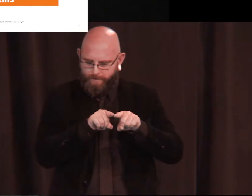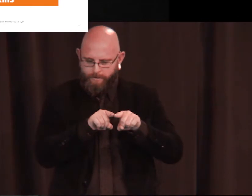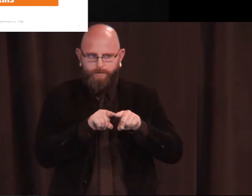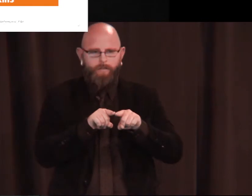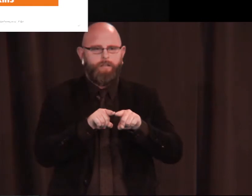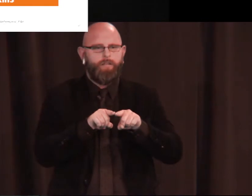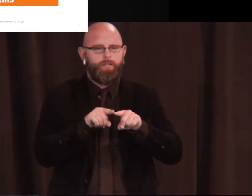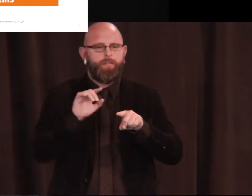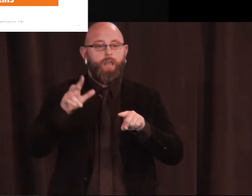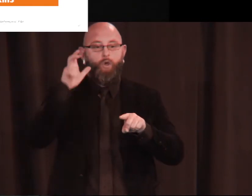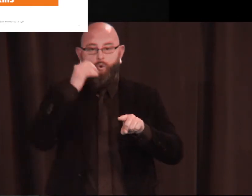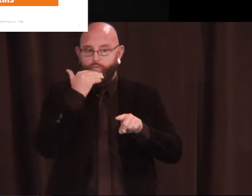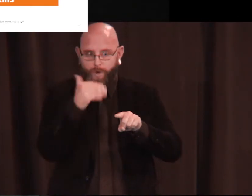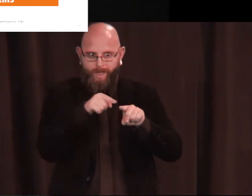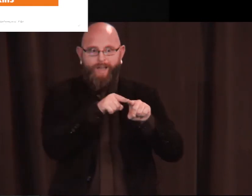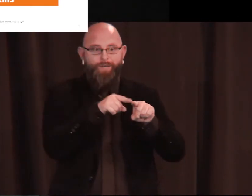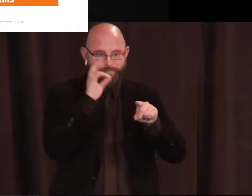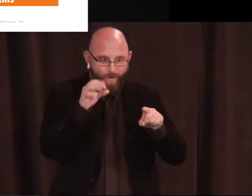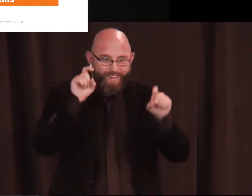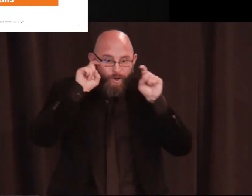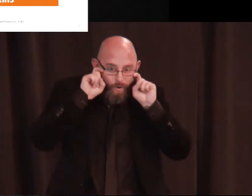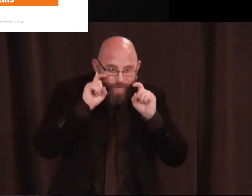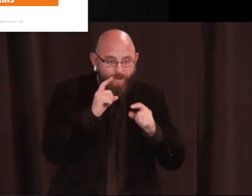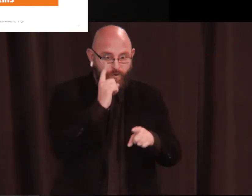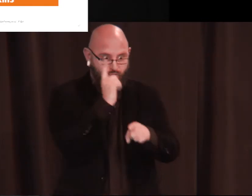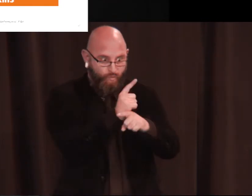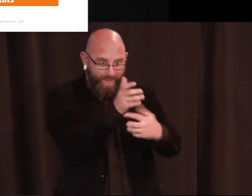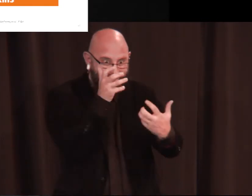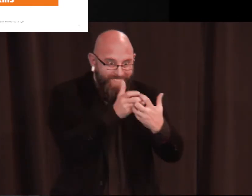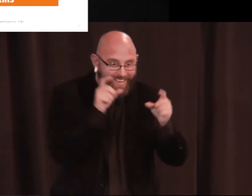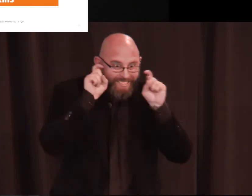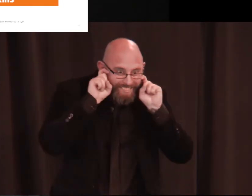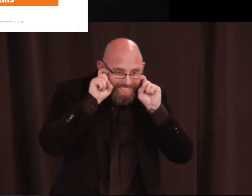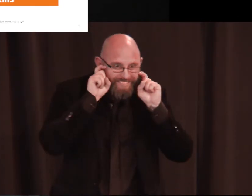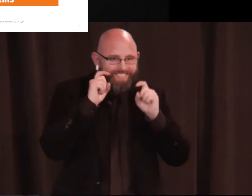So these were the hearing aids that were fit appropriately for these kids' hearing losses.